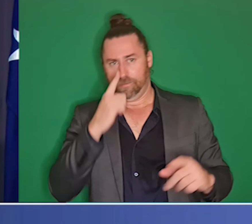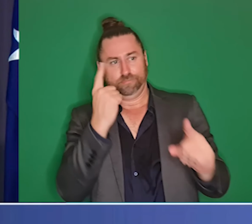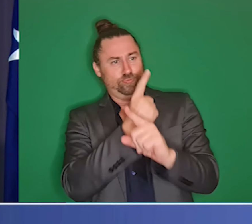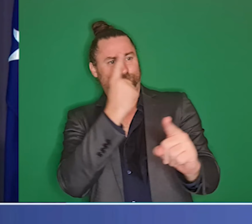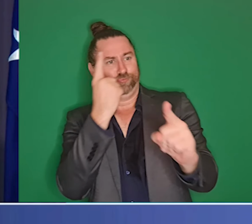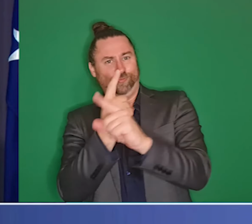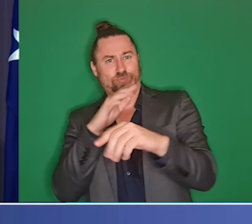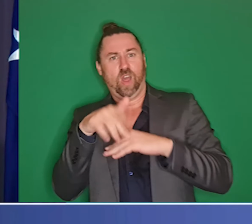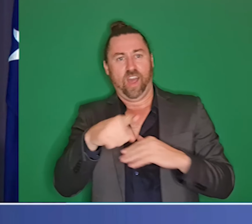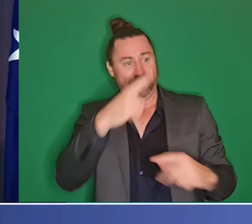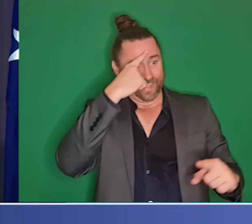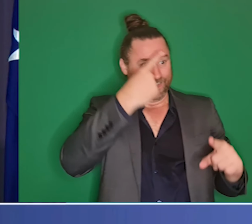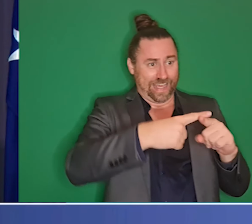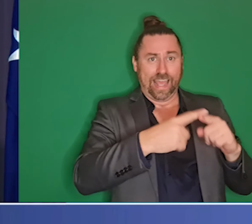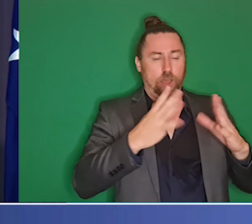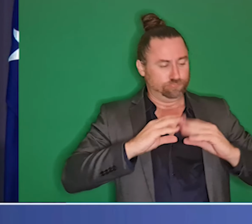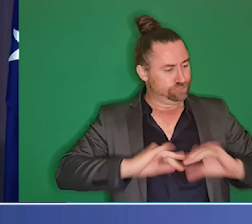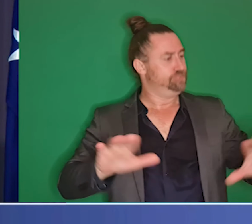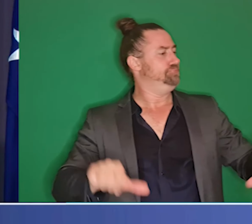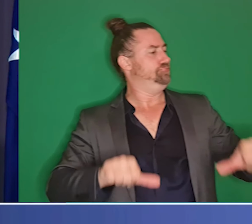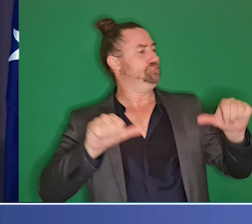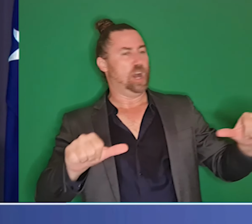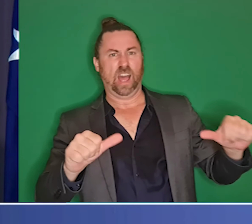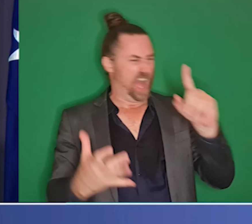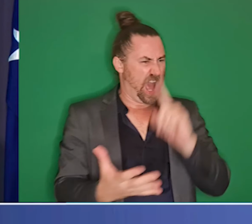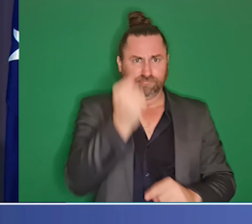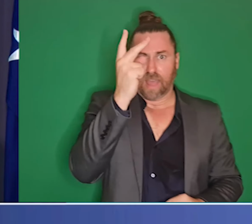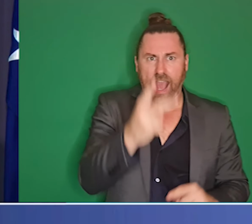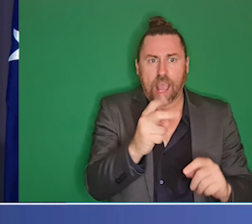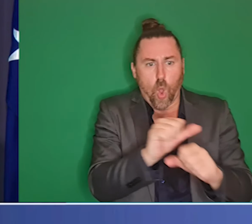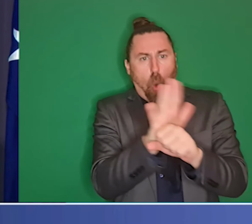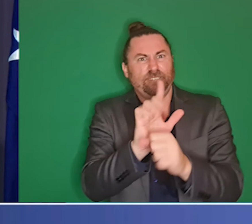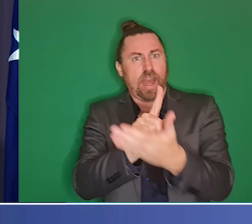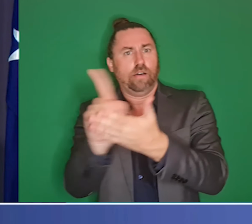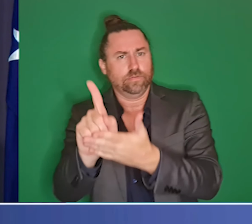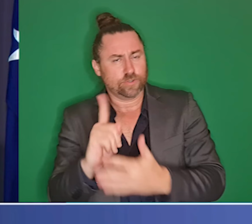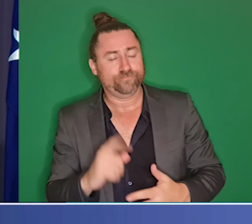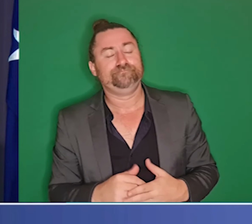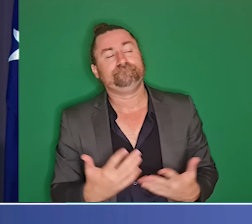So, let me go through that as best I can. So, we know from the beginning of the pandemic